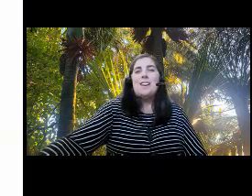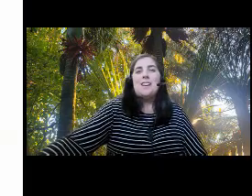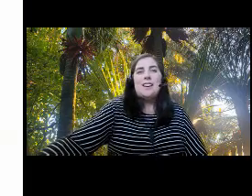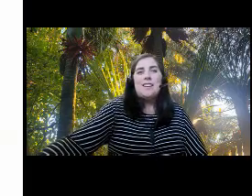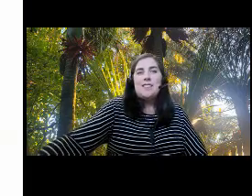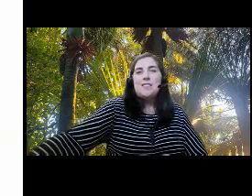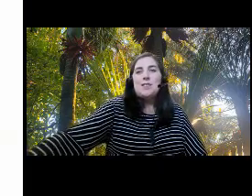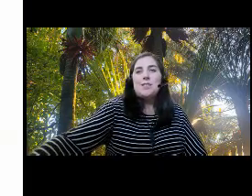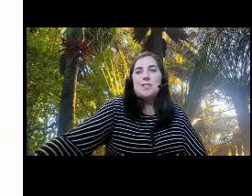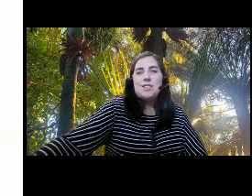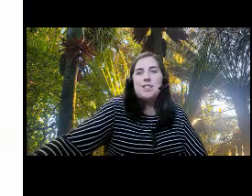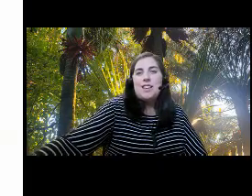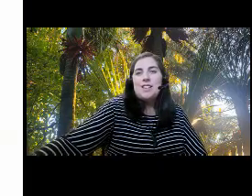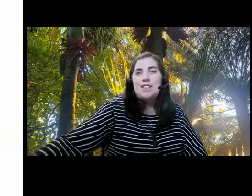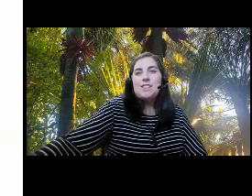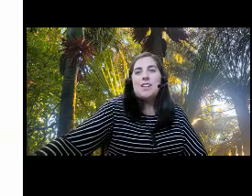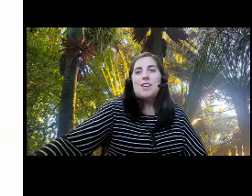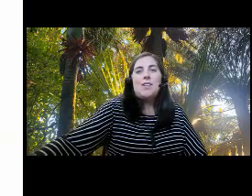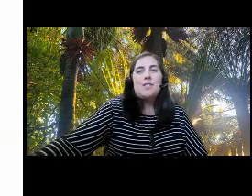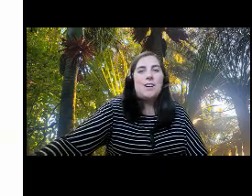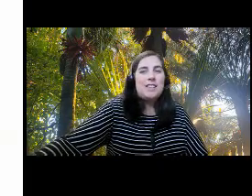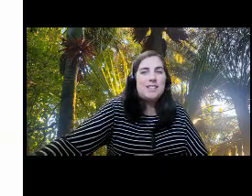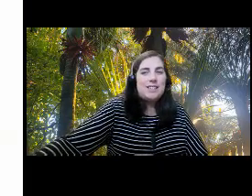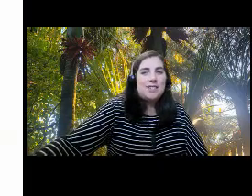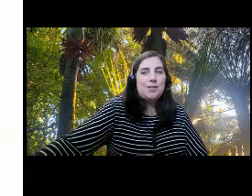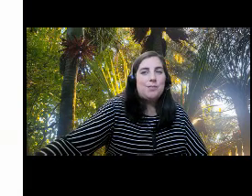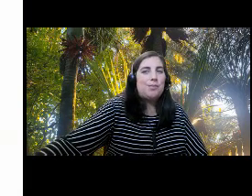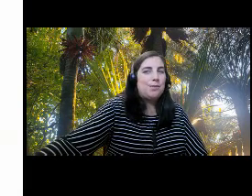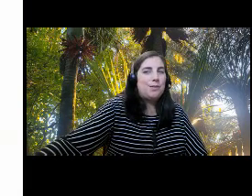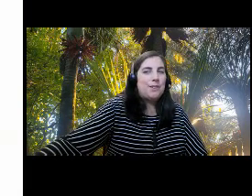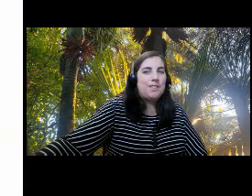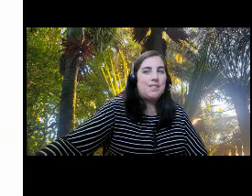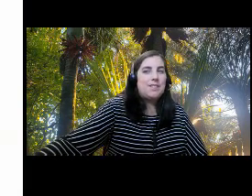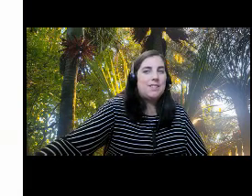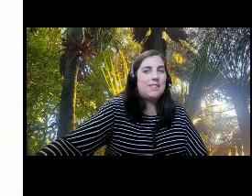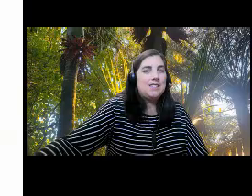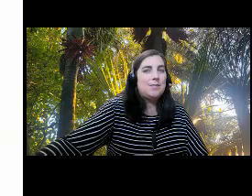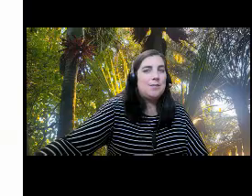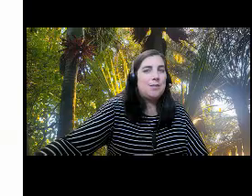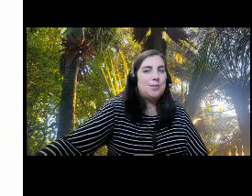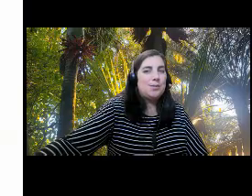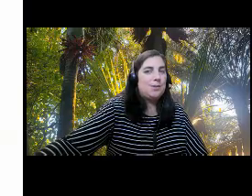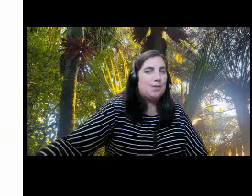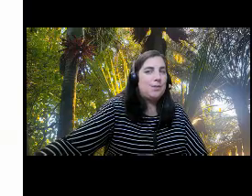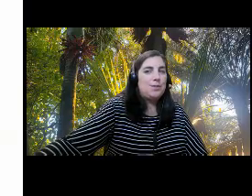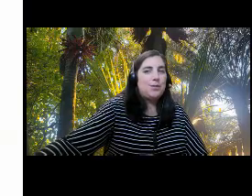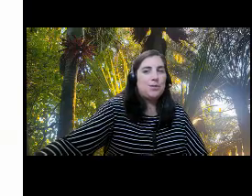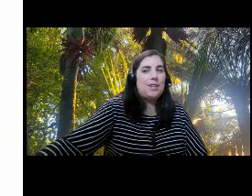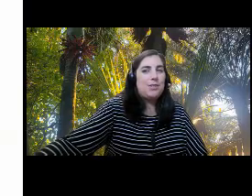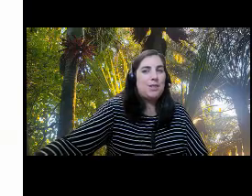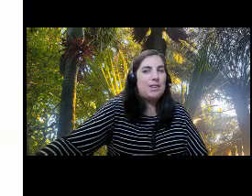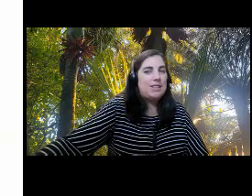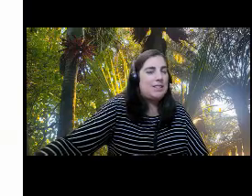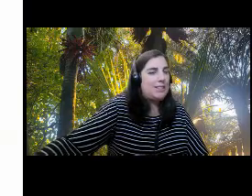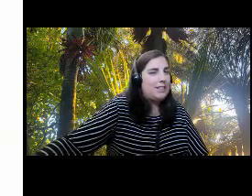And next question is on ideas to improve existing suburbs with no street trees.